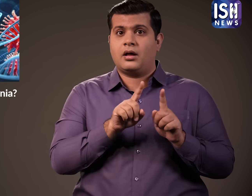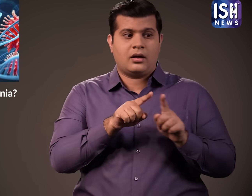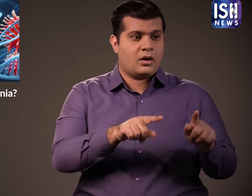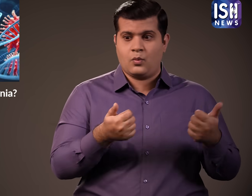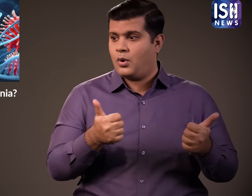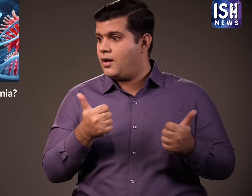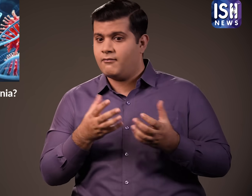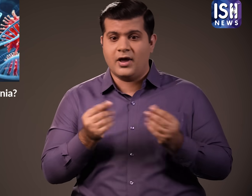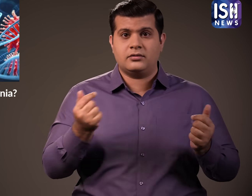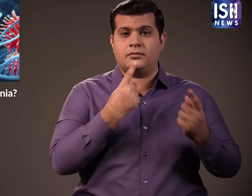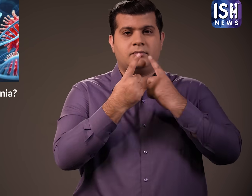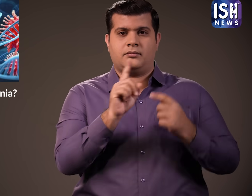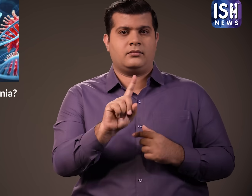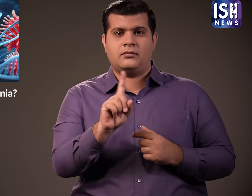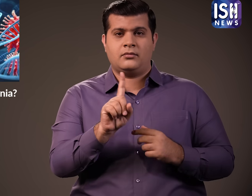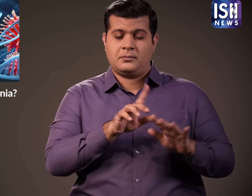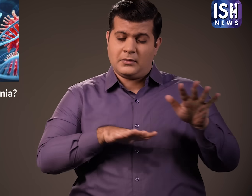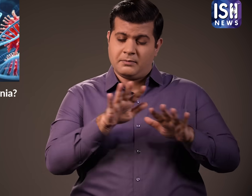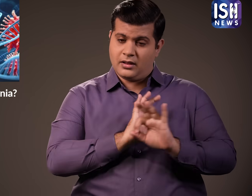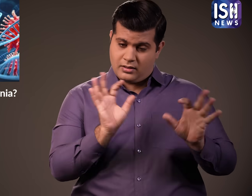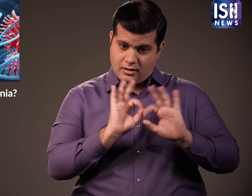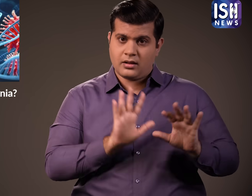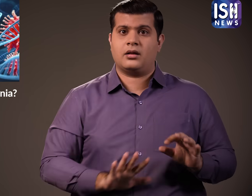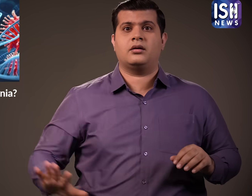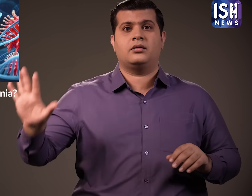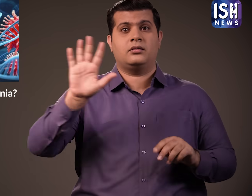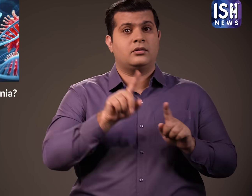There should be no shortage and proper arrangements need to be made.